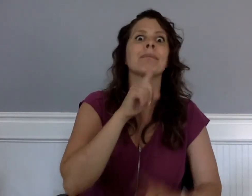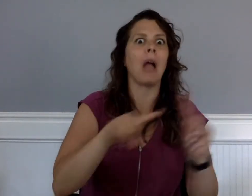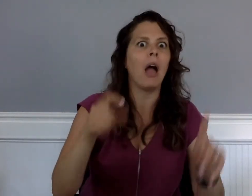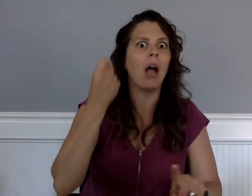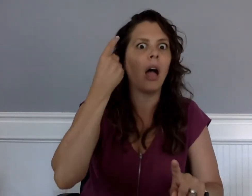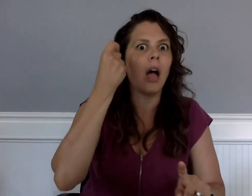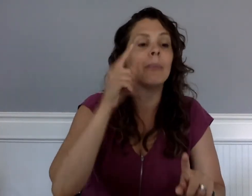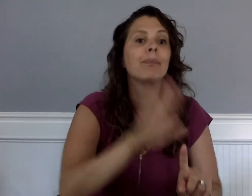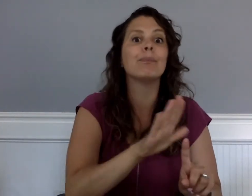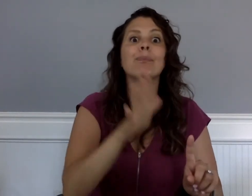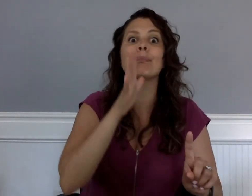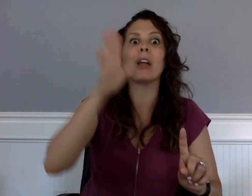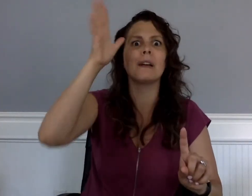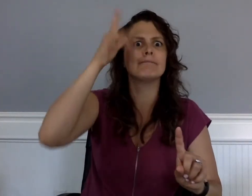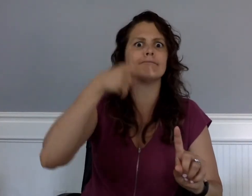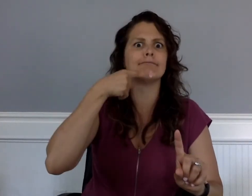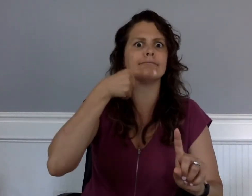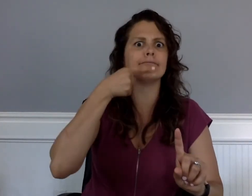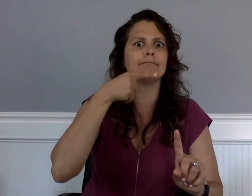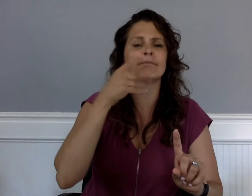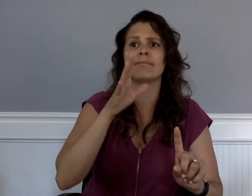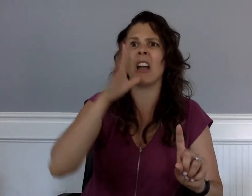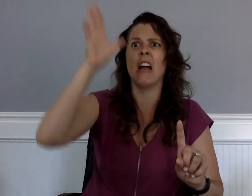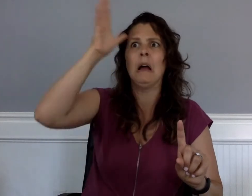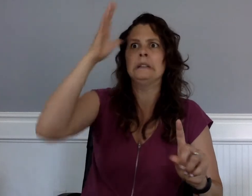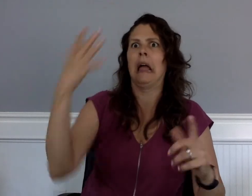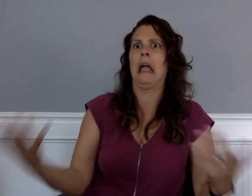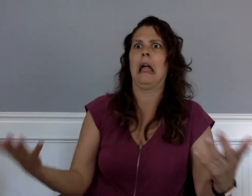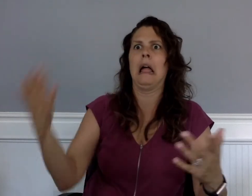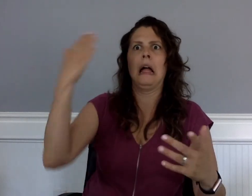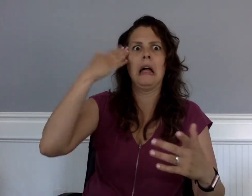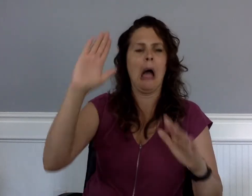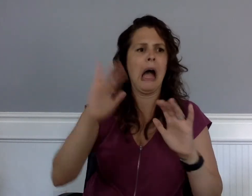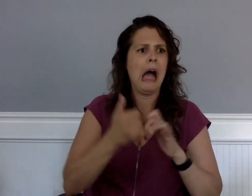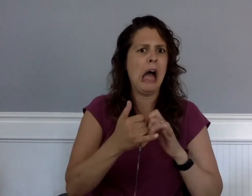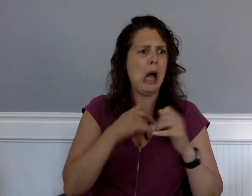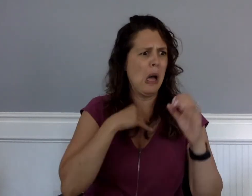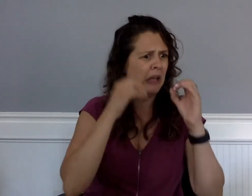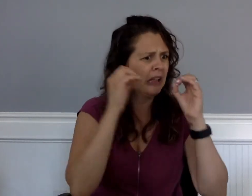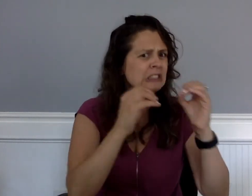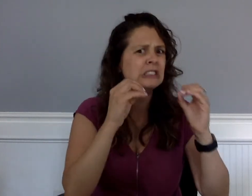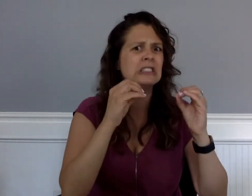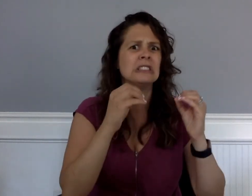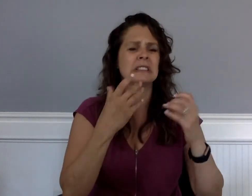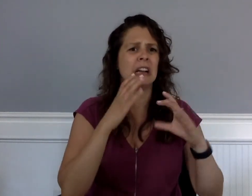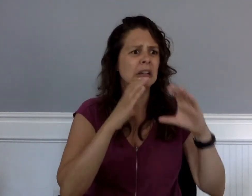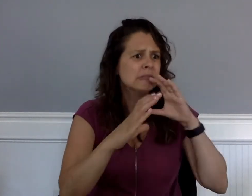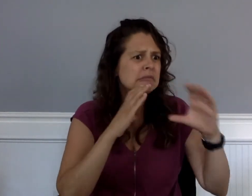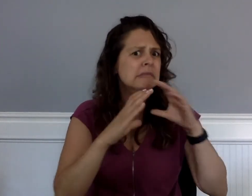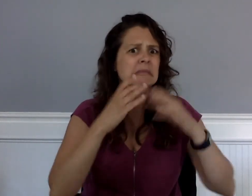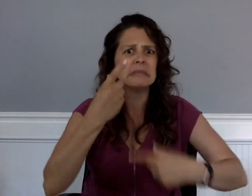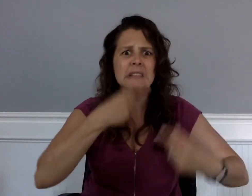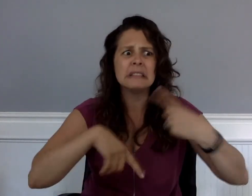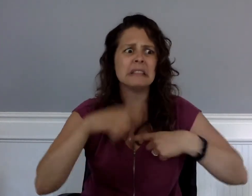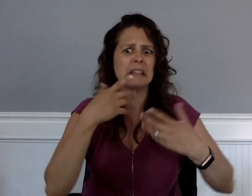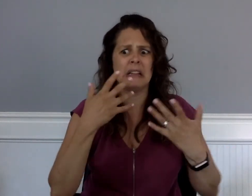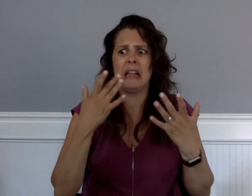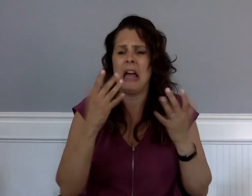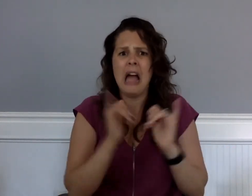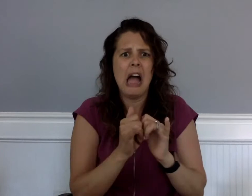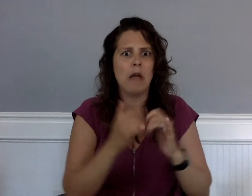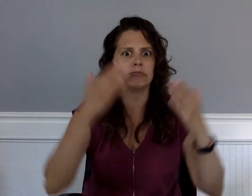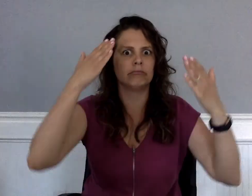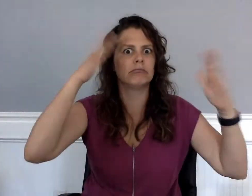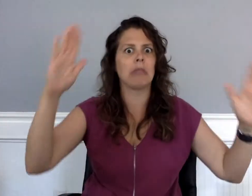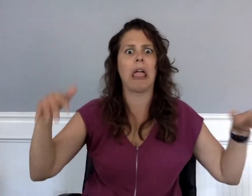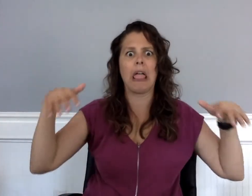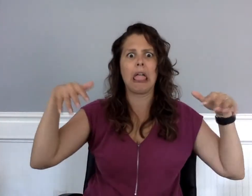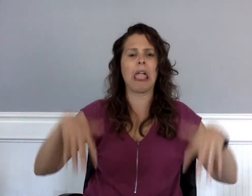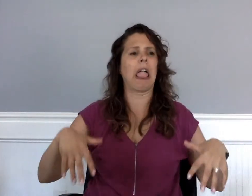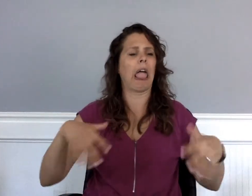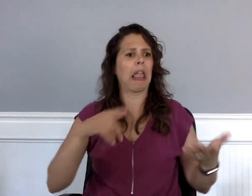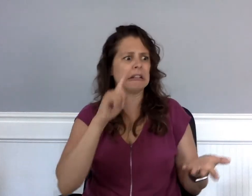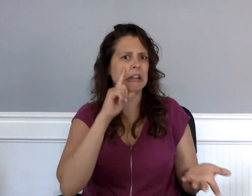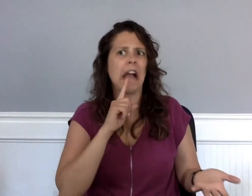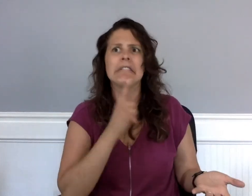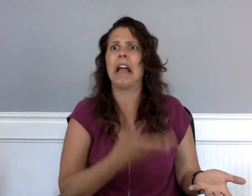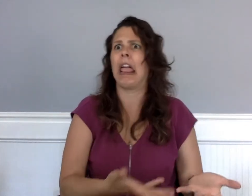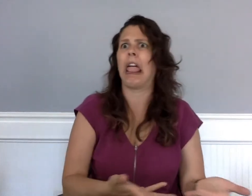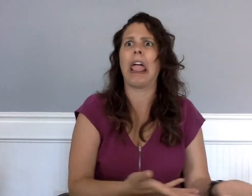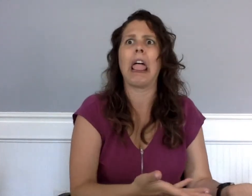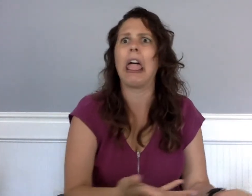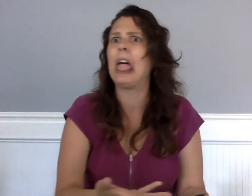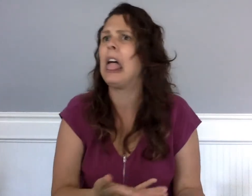Her parents, who were hearing, didn’t know how to educate her much less talk with her.